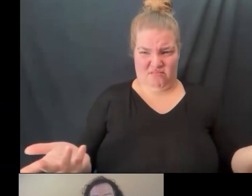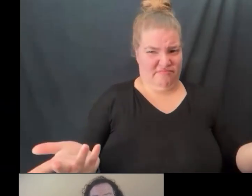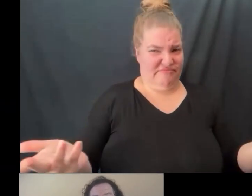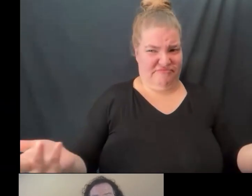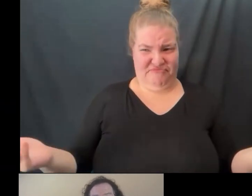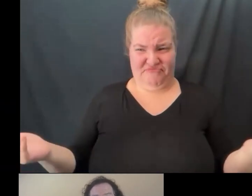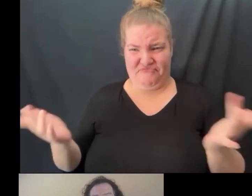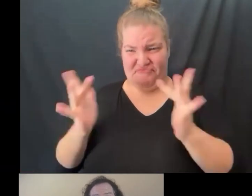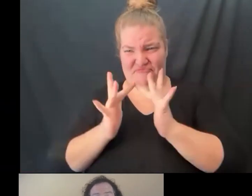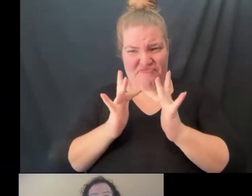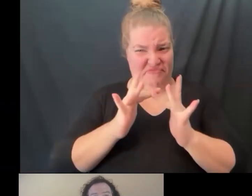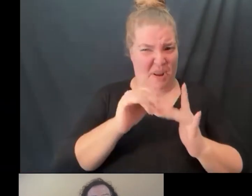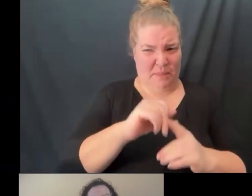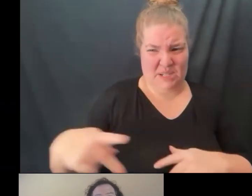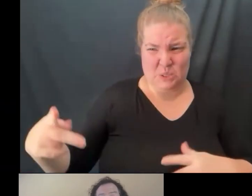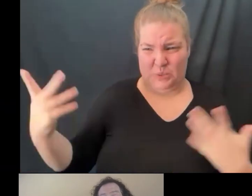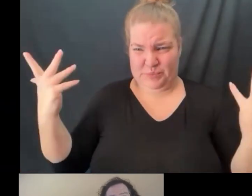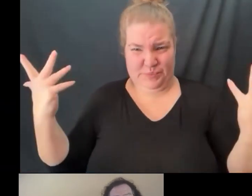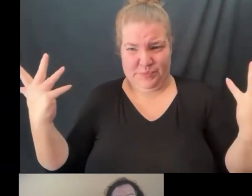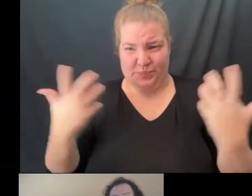success criteria, you cannot declare the entire document